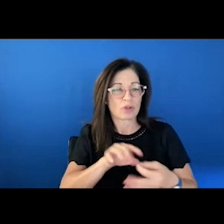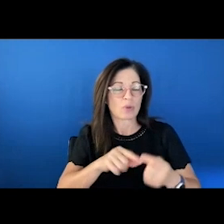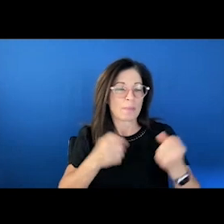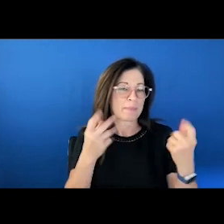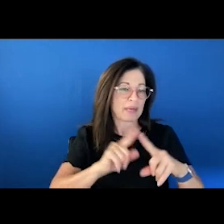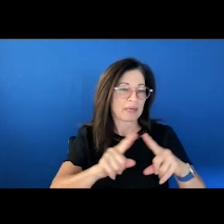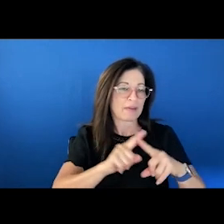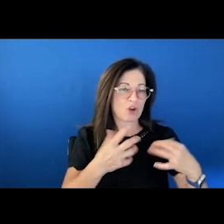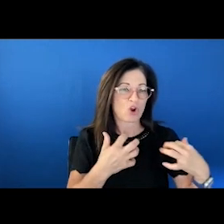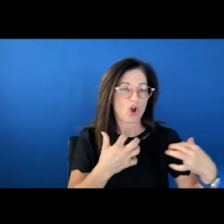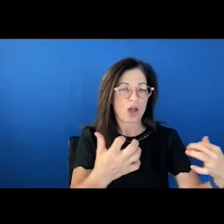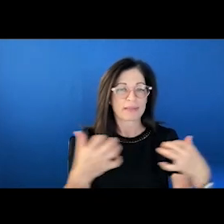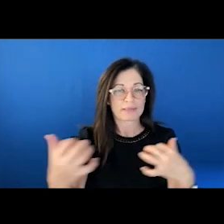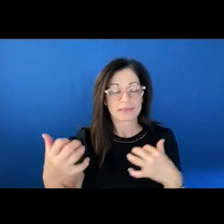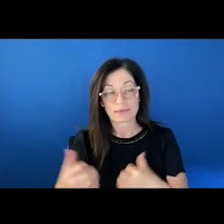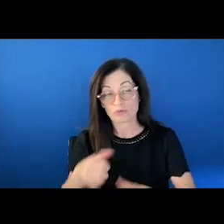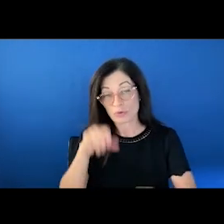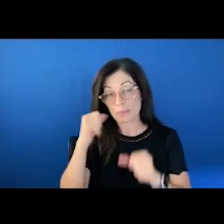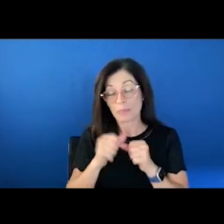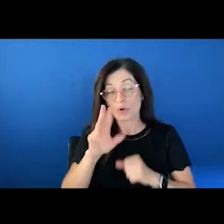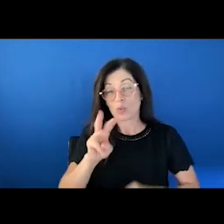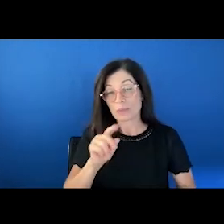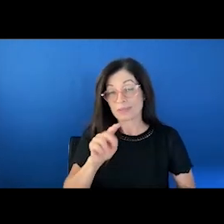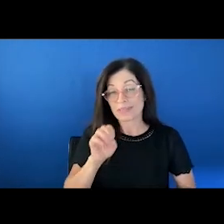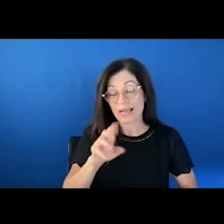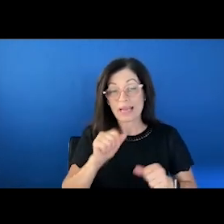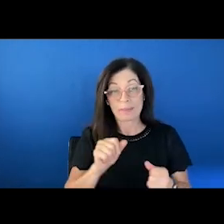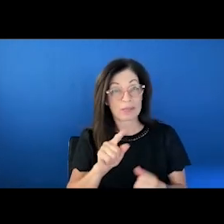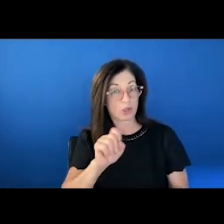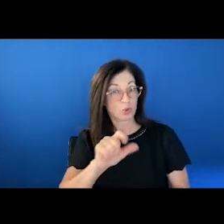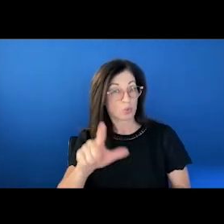your website can be a tool for your project’s participants and their families,